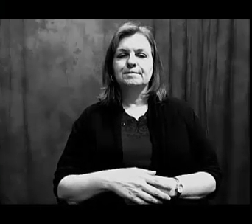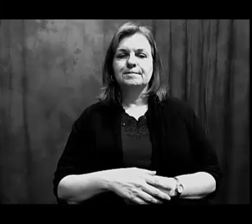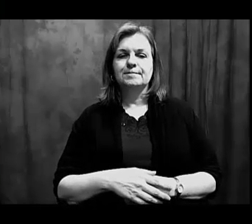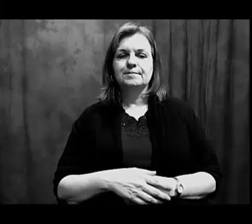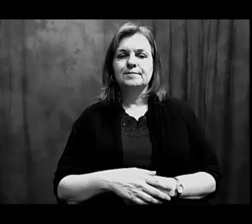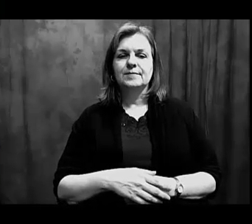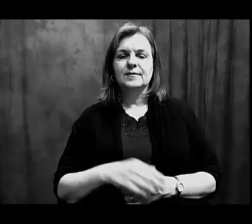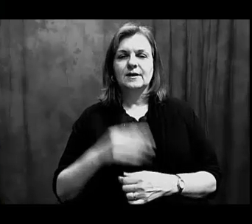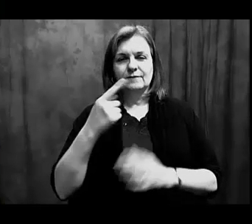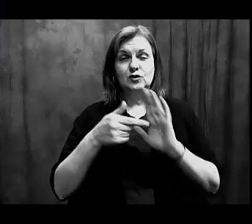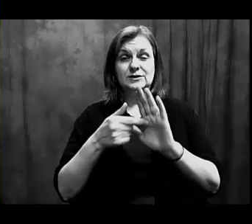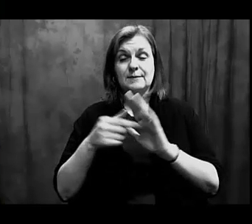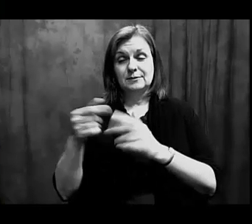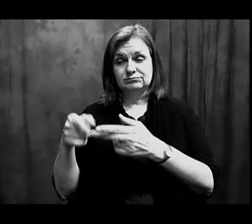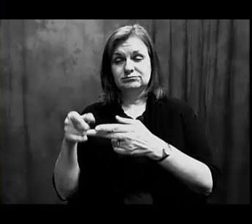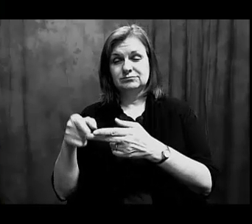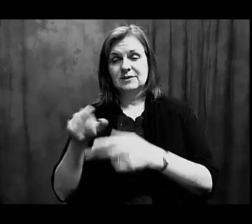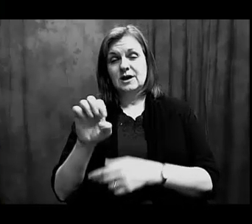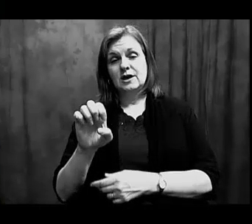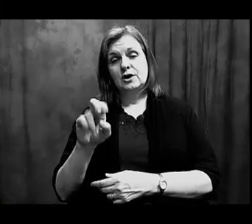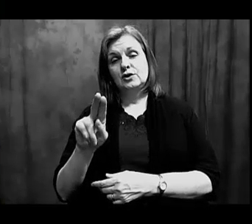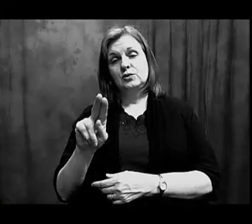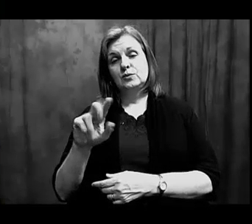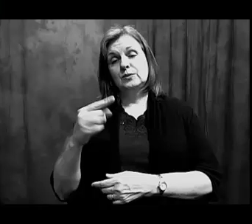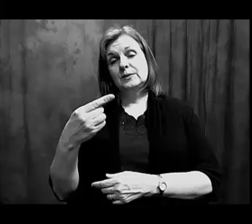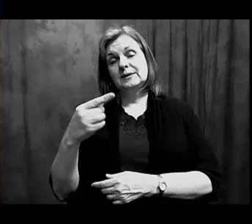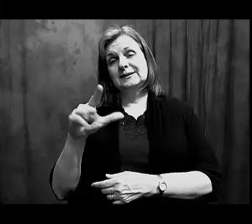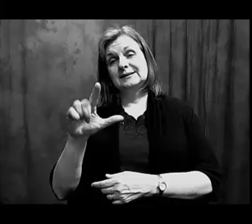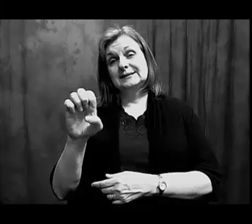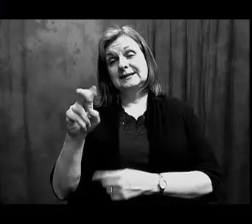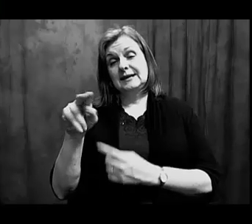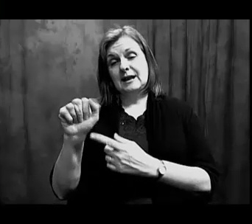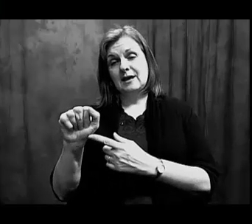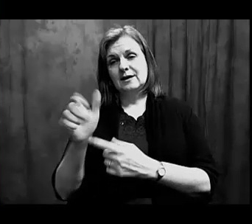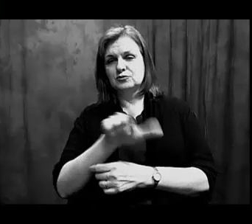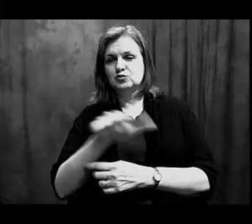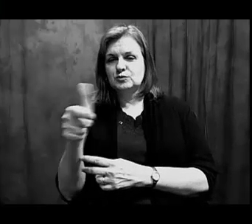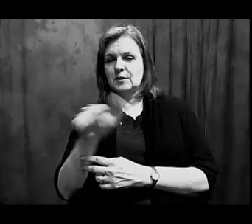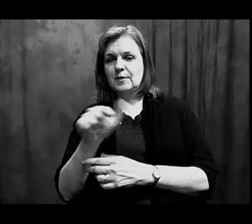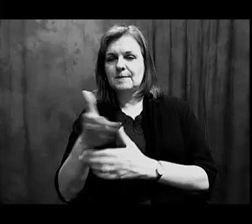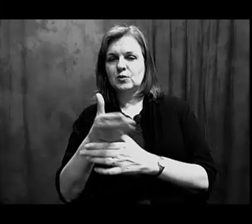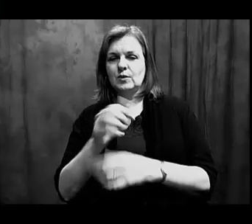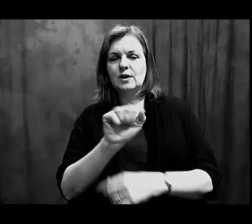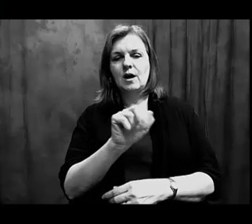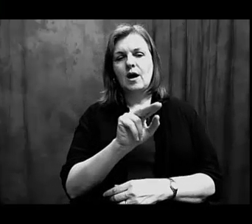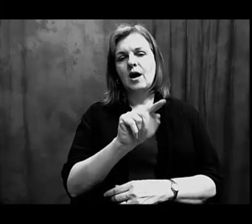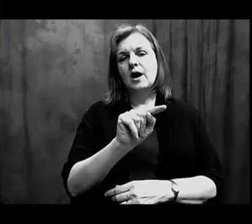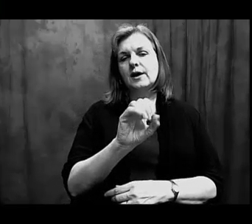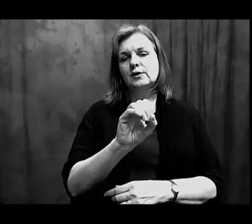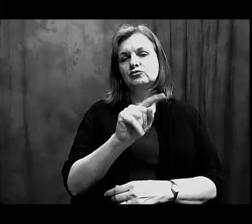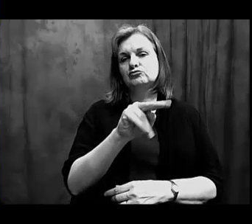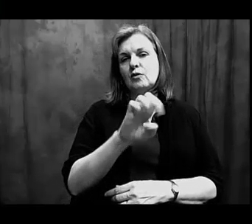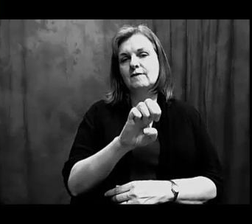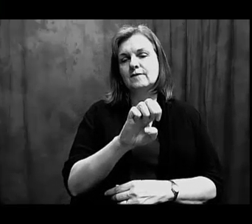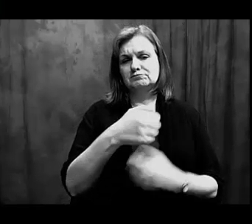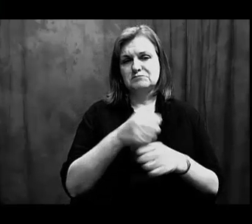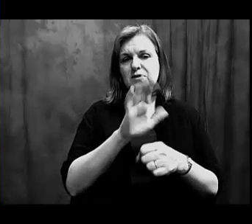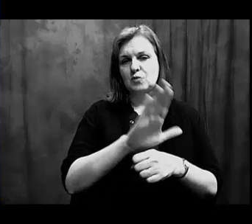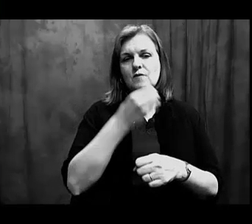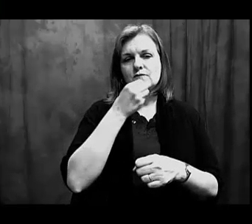the euglena in particular can switch back and forth between being an autotroph and heterotroph depending on its environment